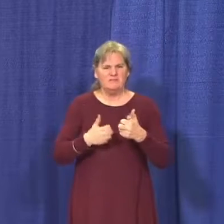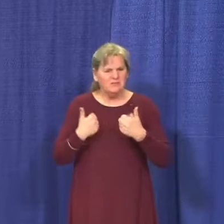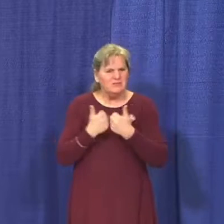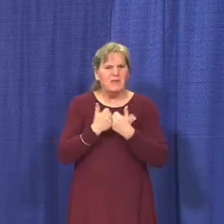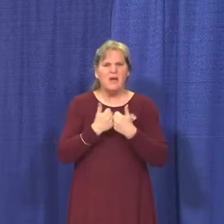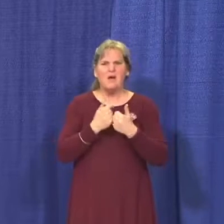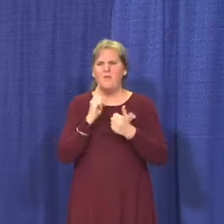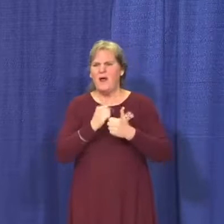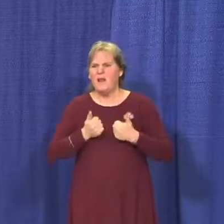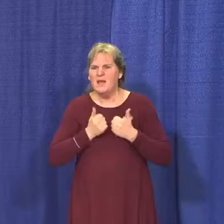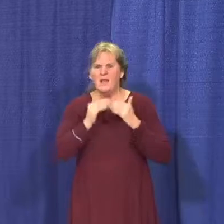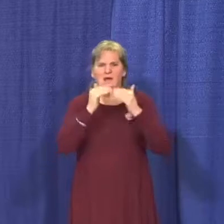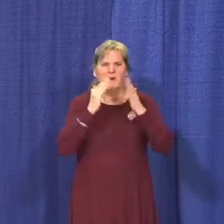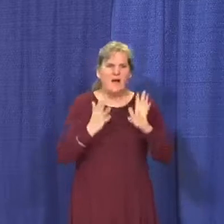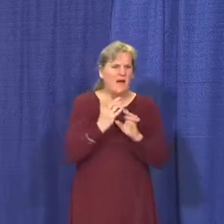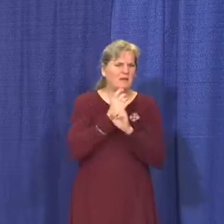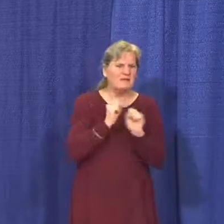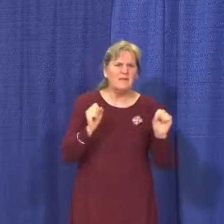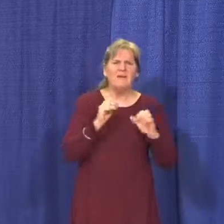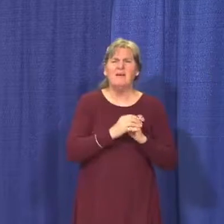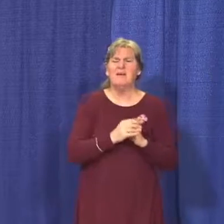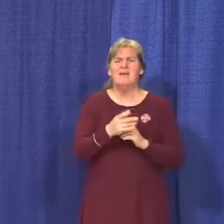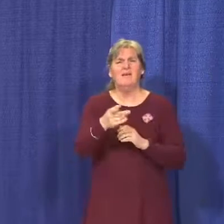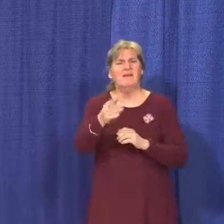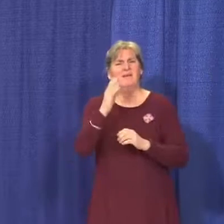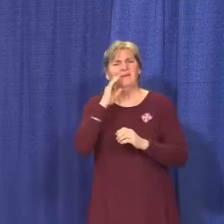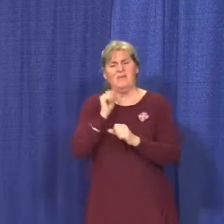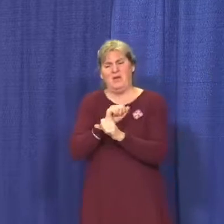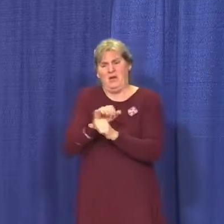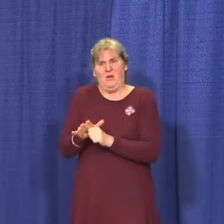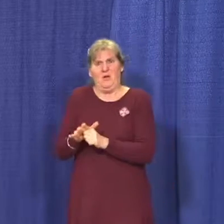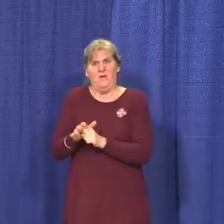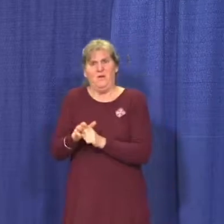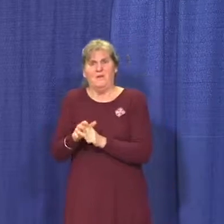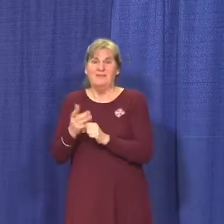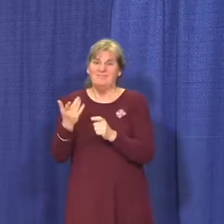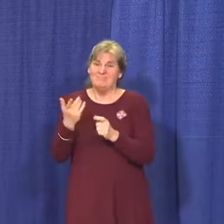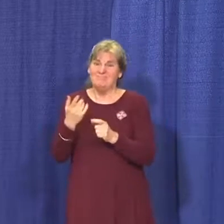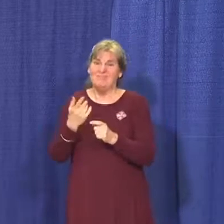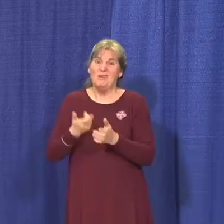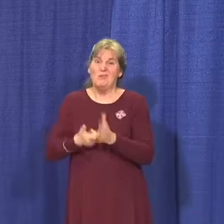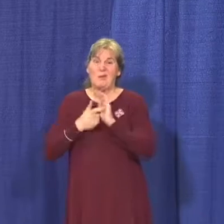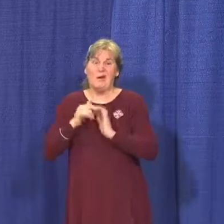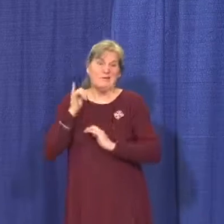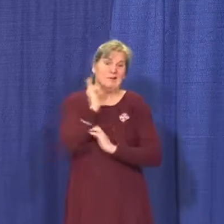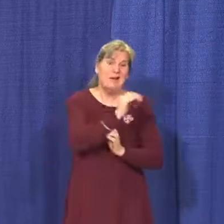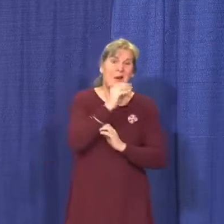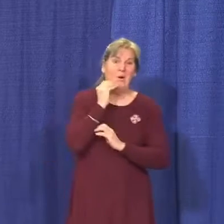And as we have all sheltered in place to stop the spread of COVID-19, our homes have become